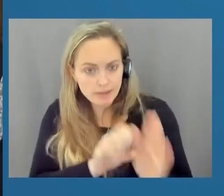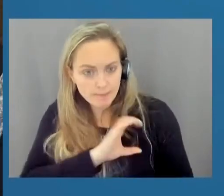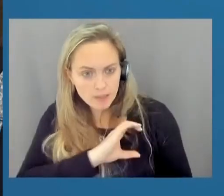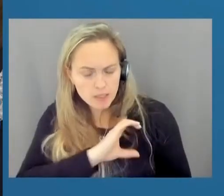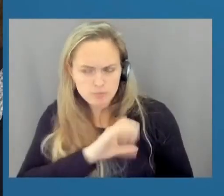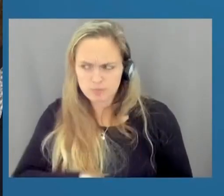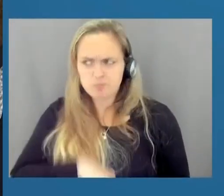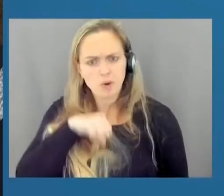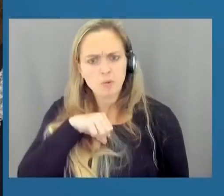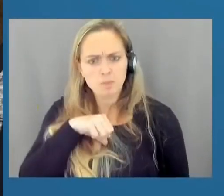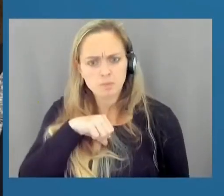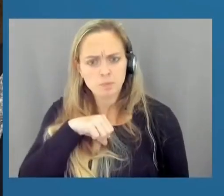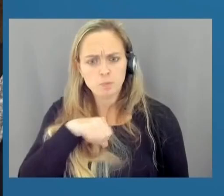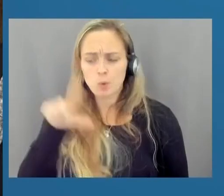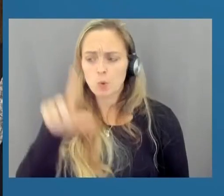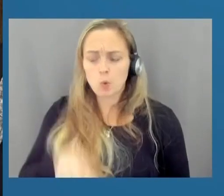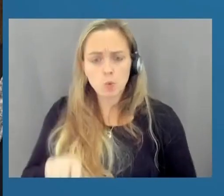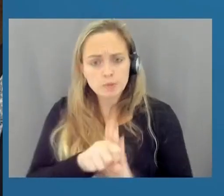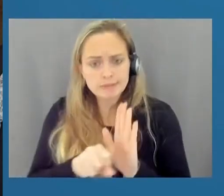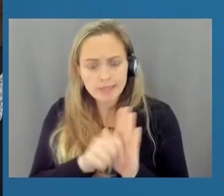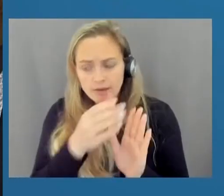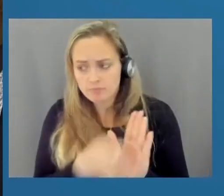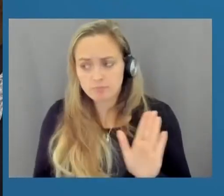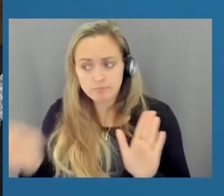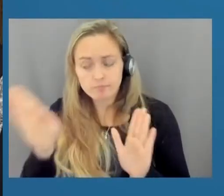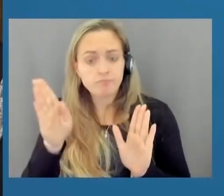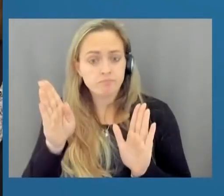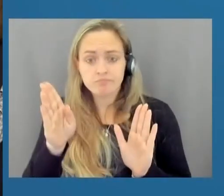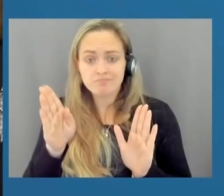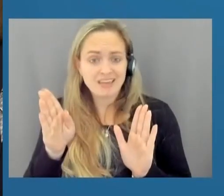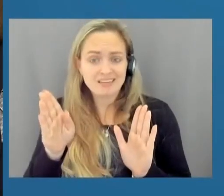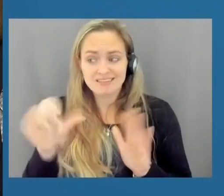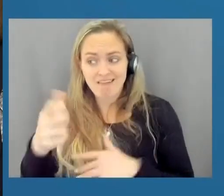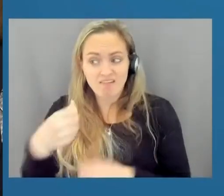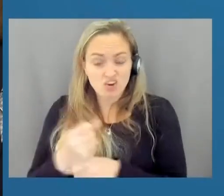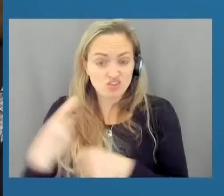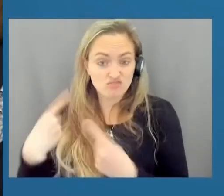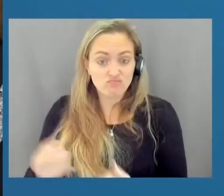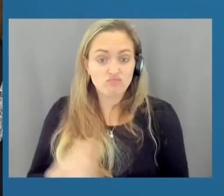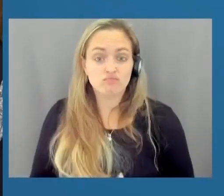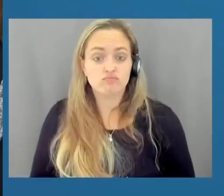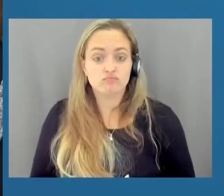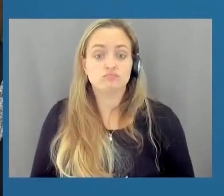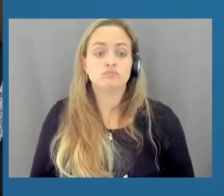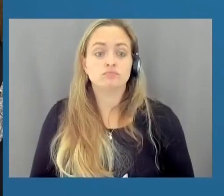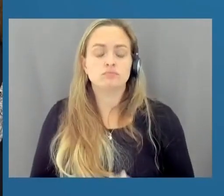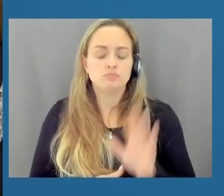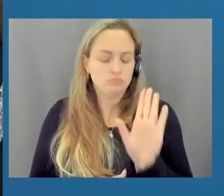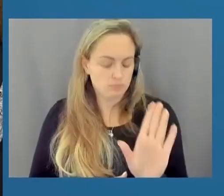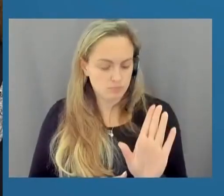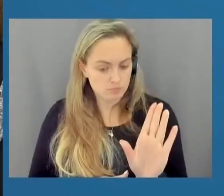the lowest statewide shooting numbers in a decade, so. I just want to say this We